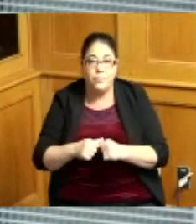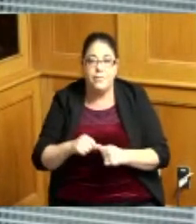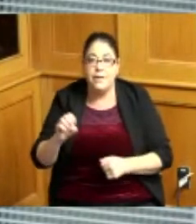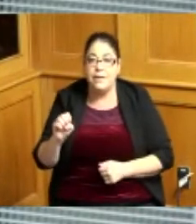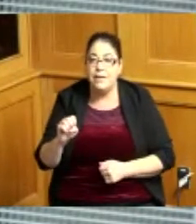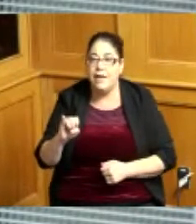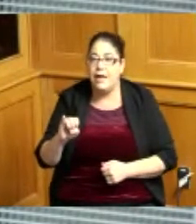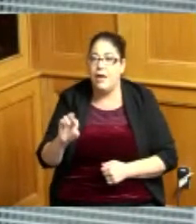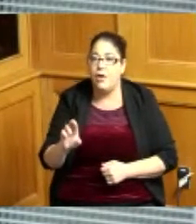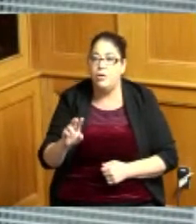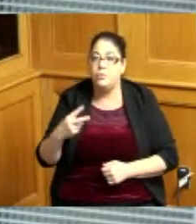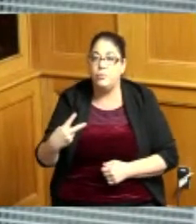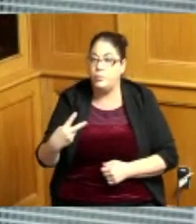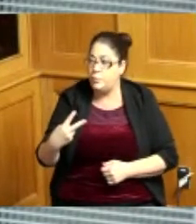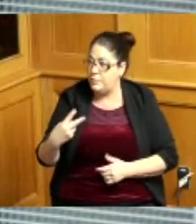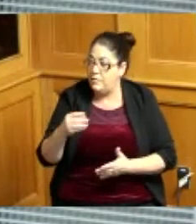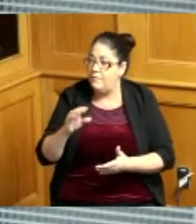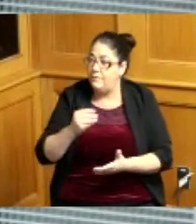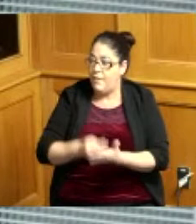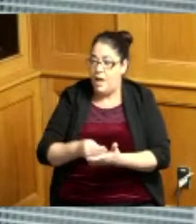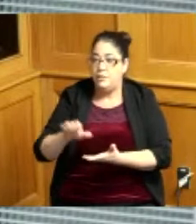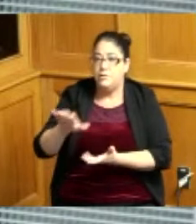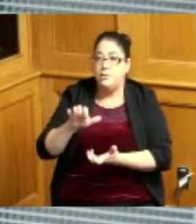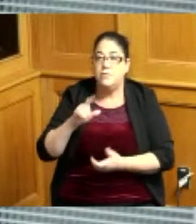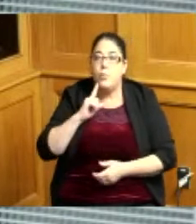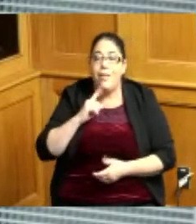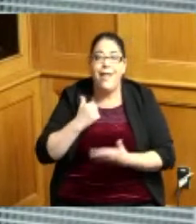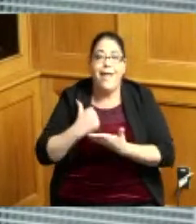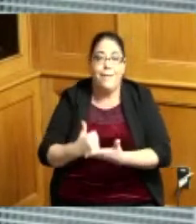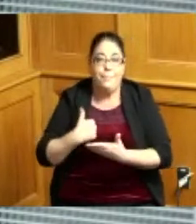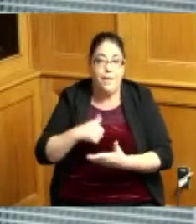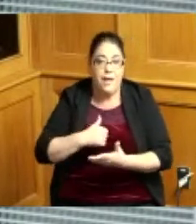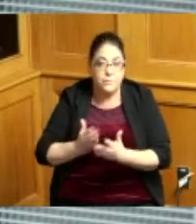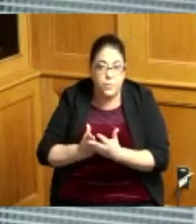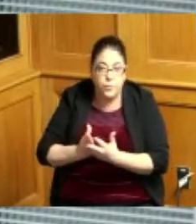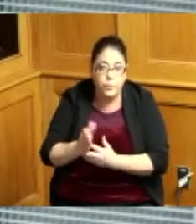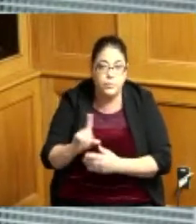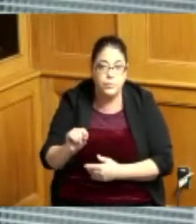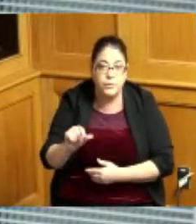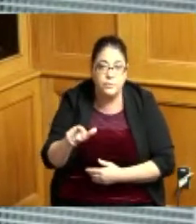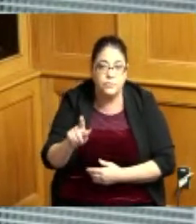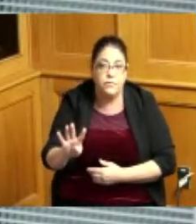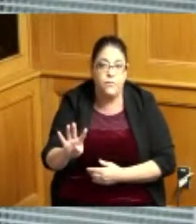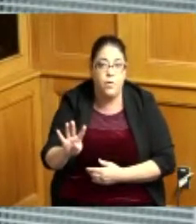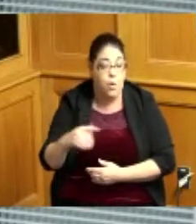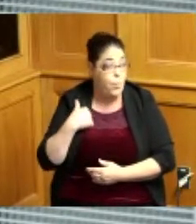will help us move through 2024. so although we've been we've been really aggressive we've been